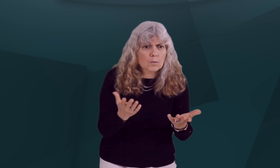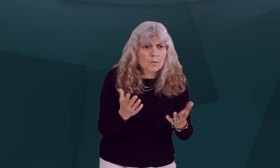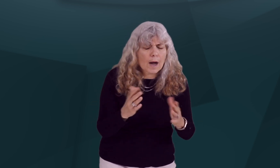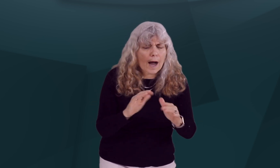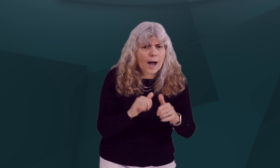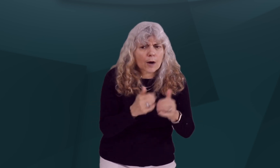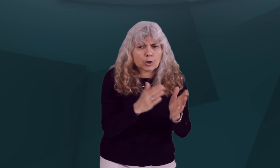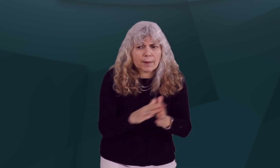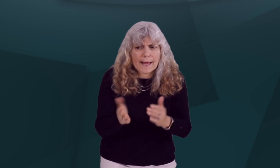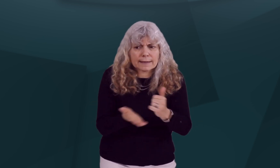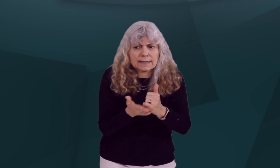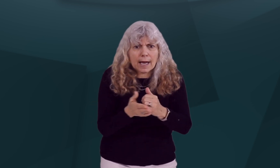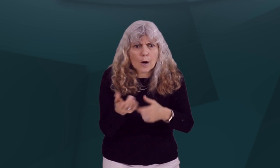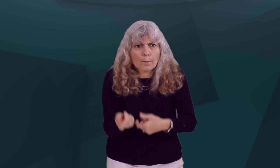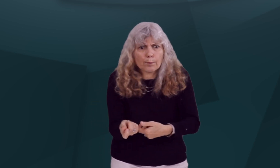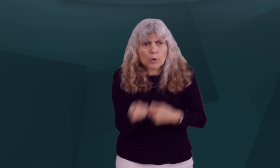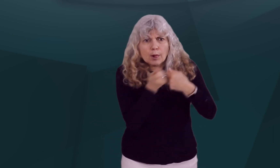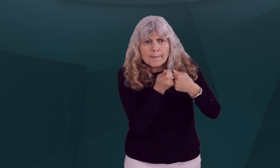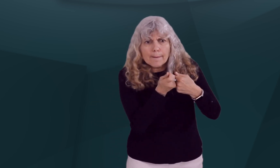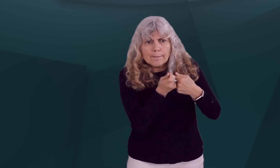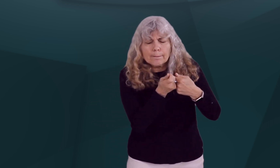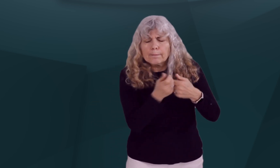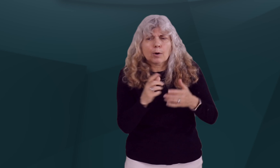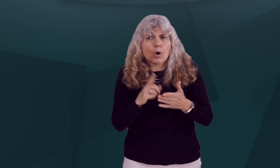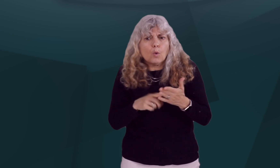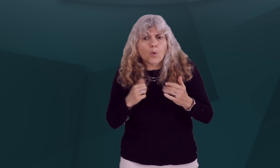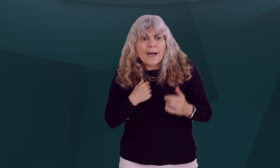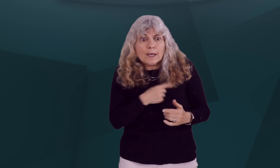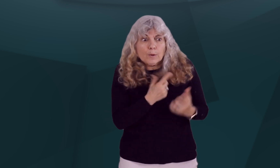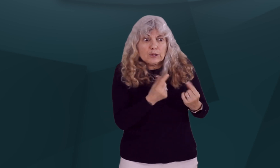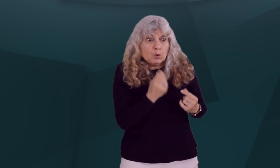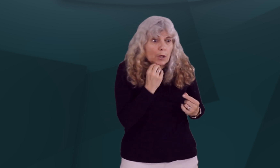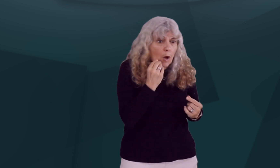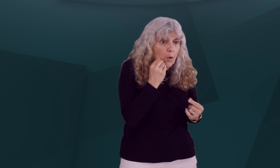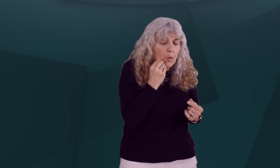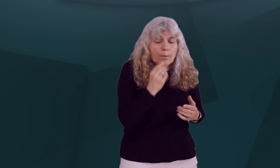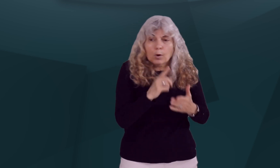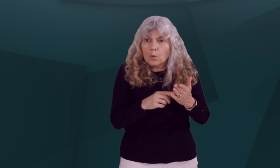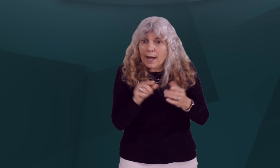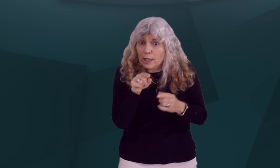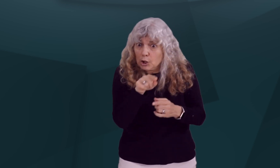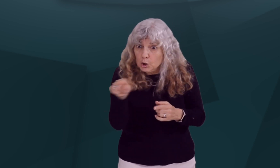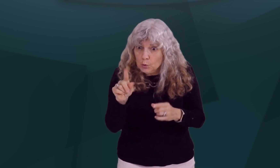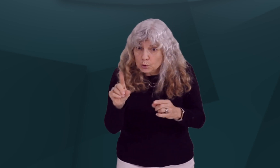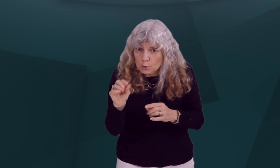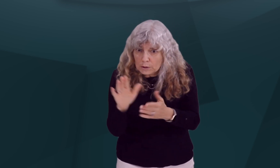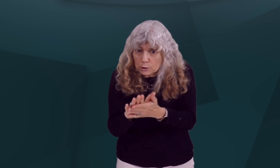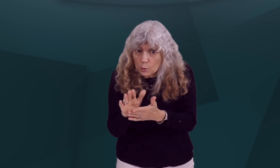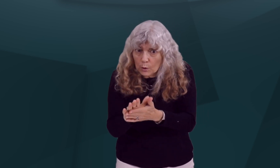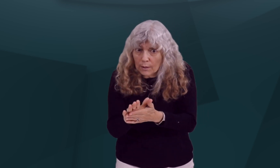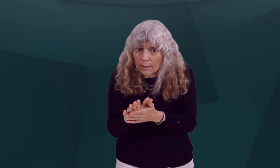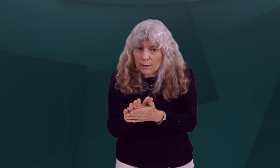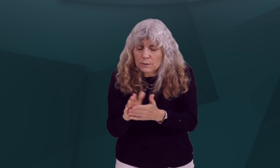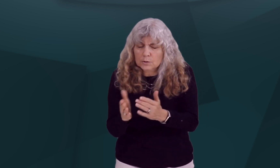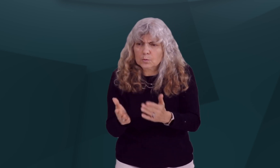How are you planning to pull up his reading level? What can we do at home to help, and what can you do at school